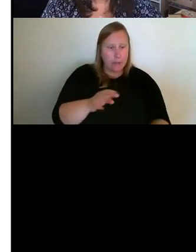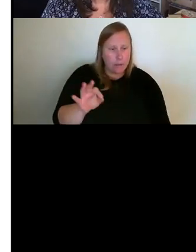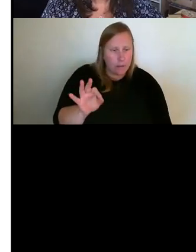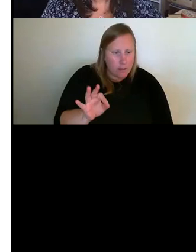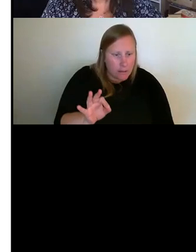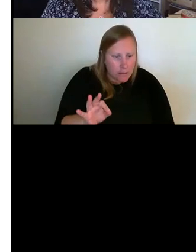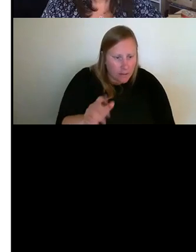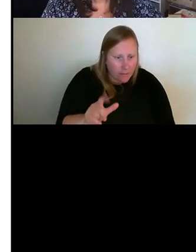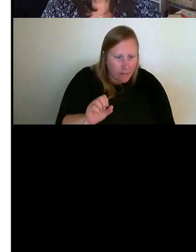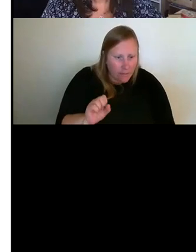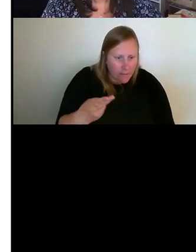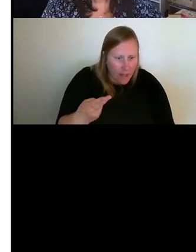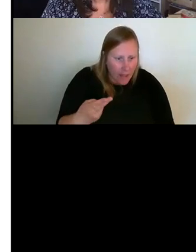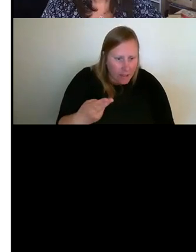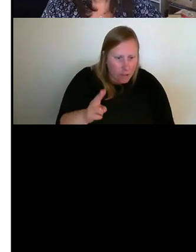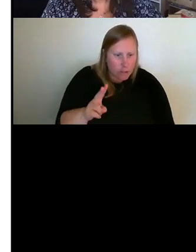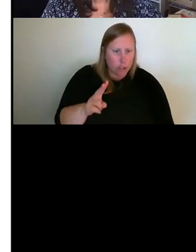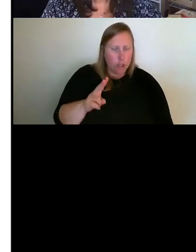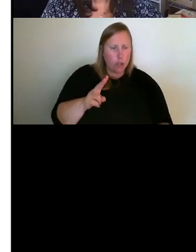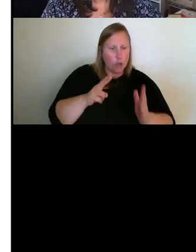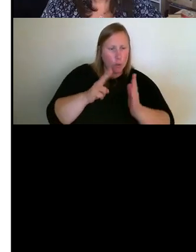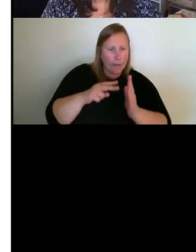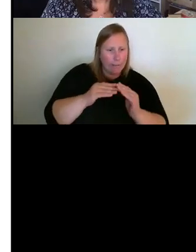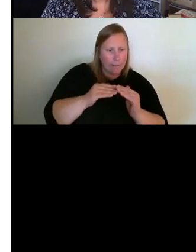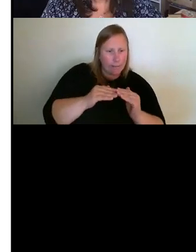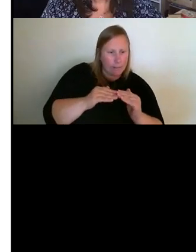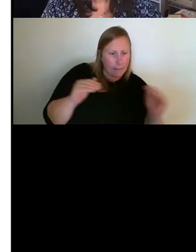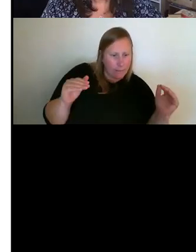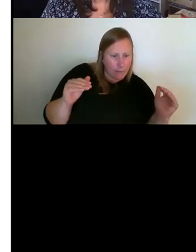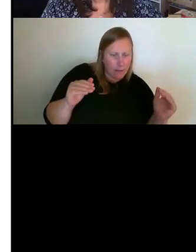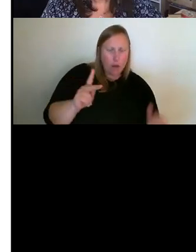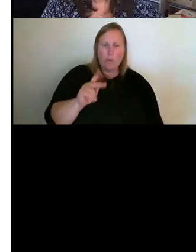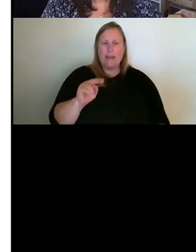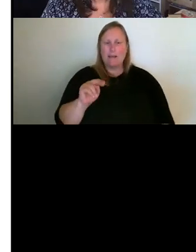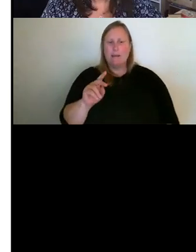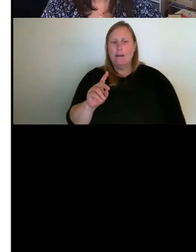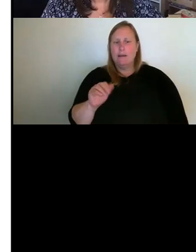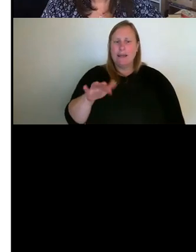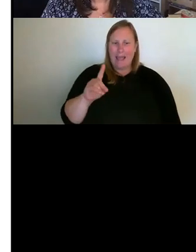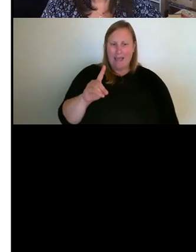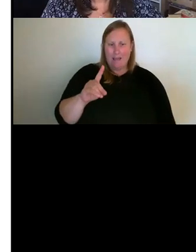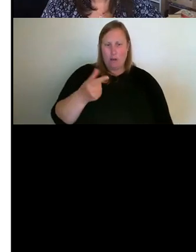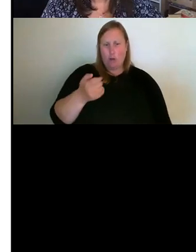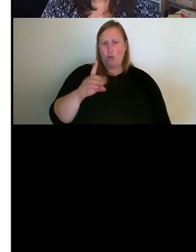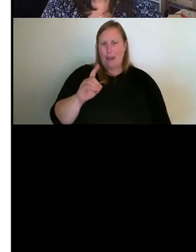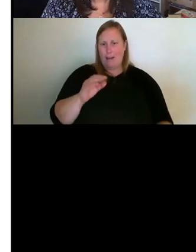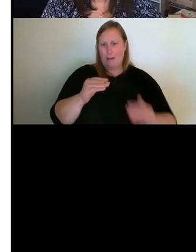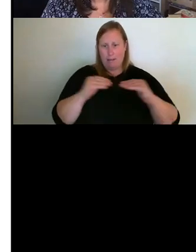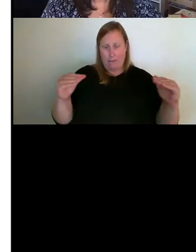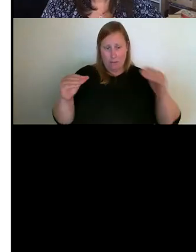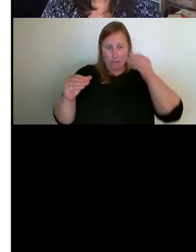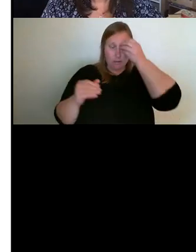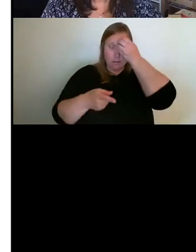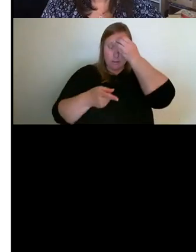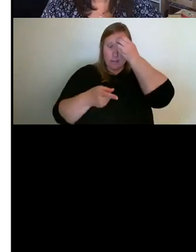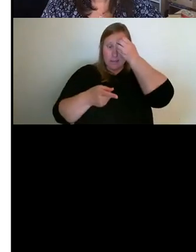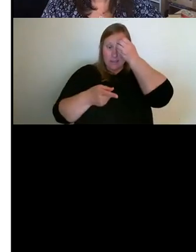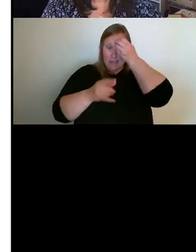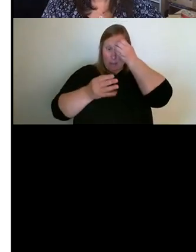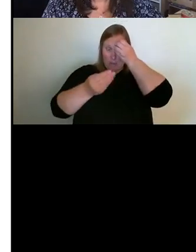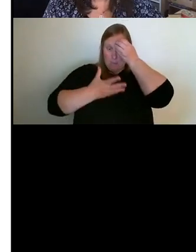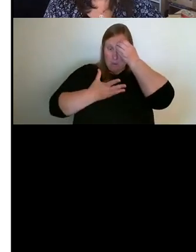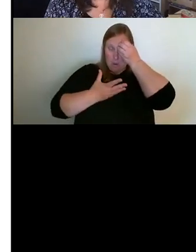determine how complex this is for individuals